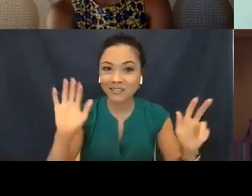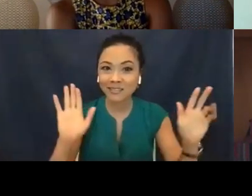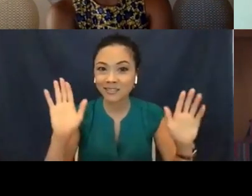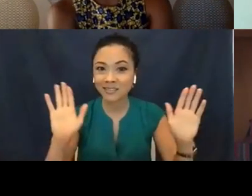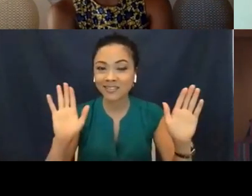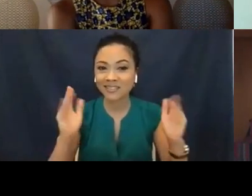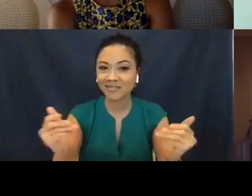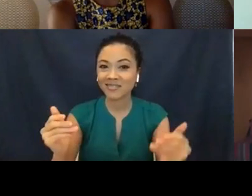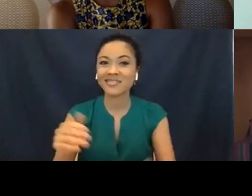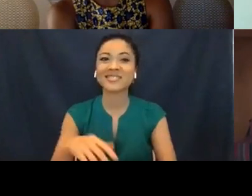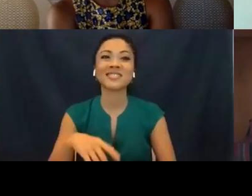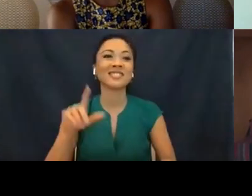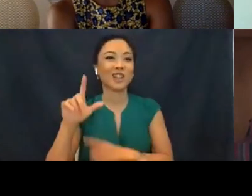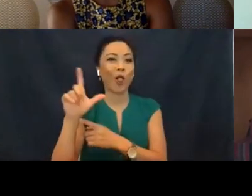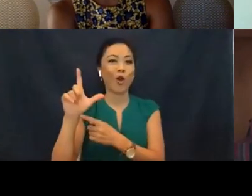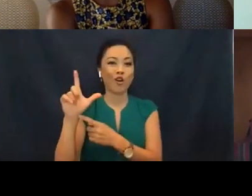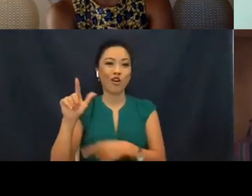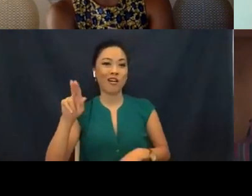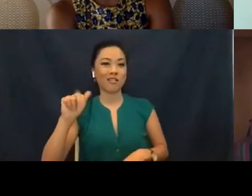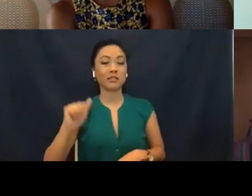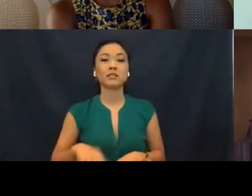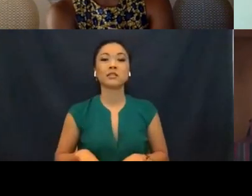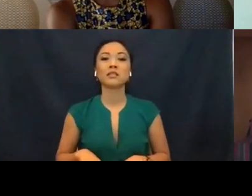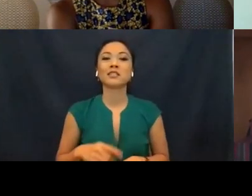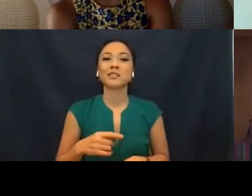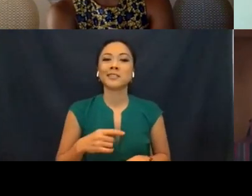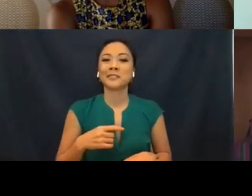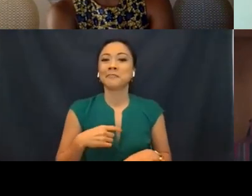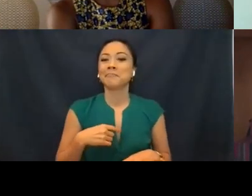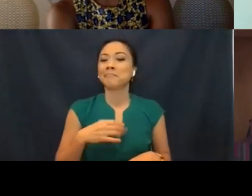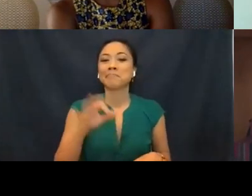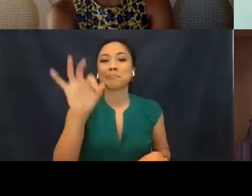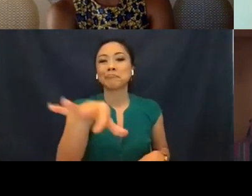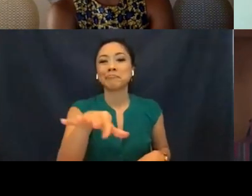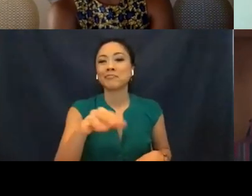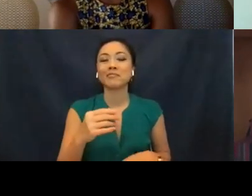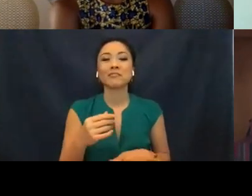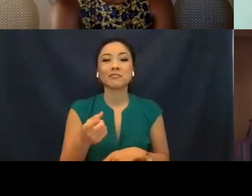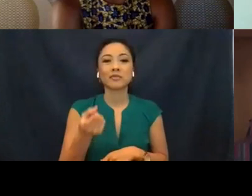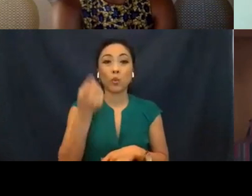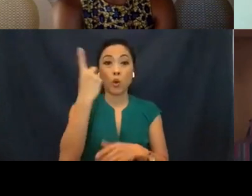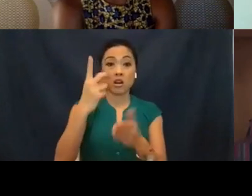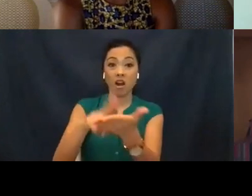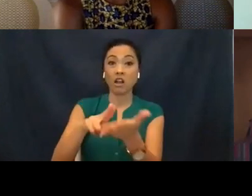one of the contractual solutions that one of our clients came up with, she took her